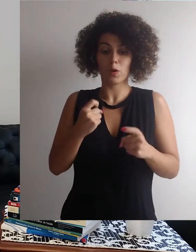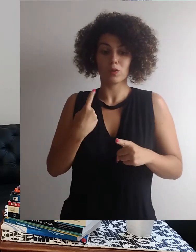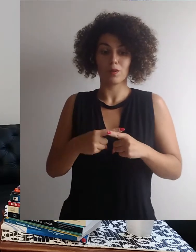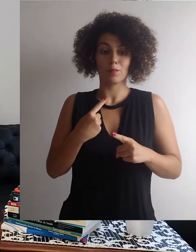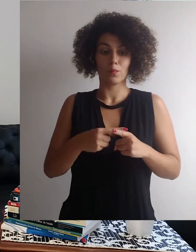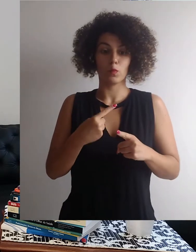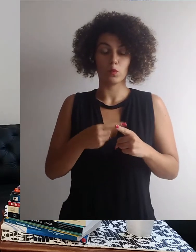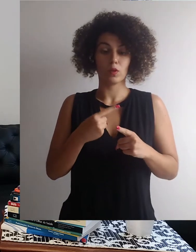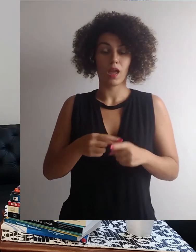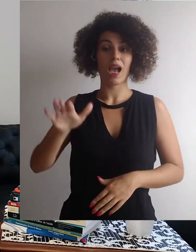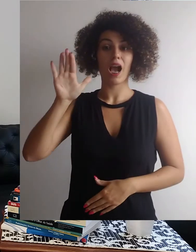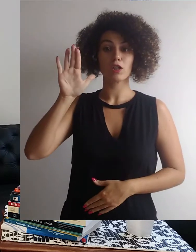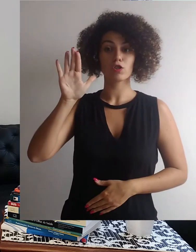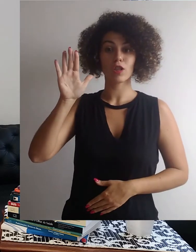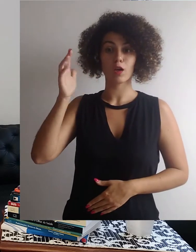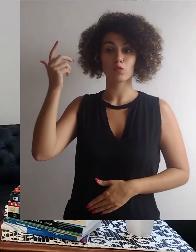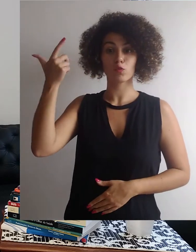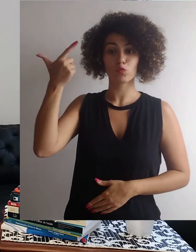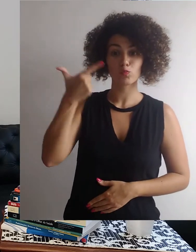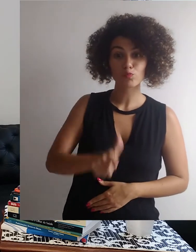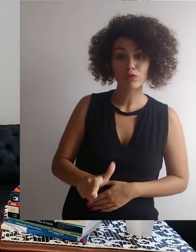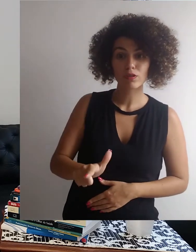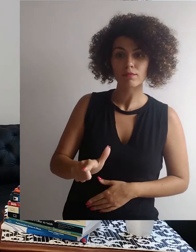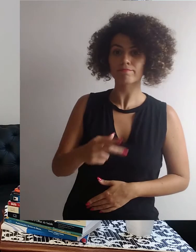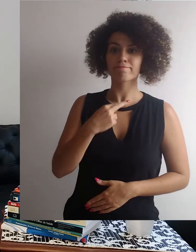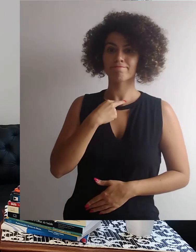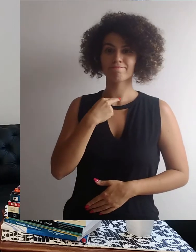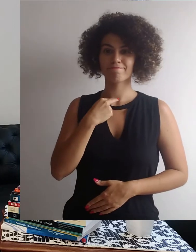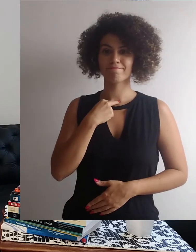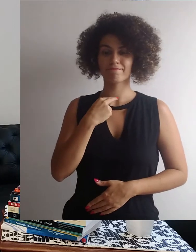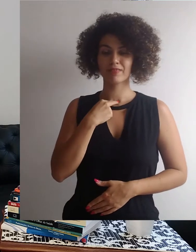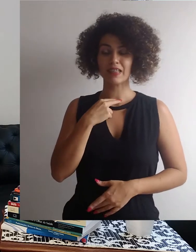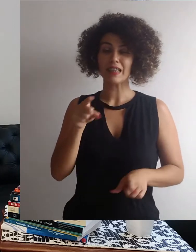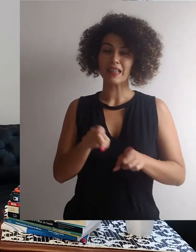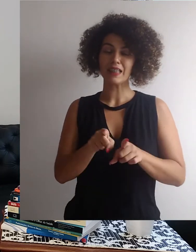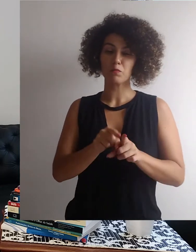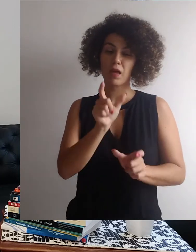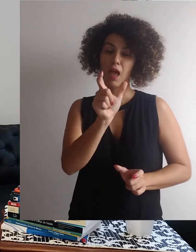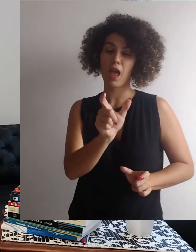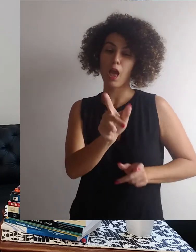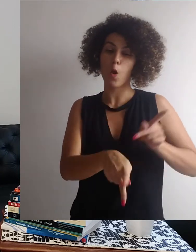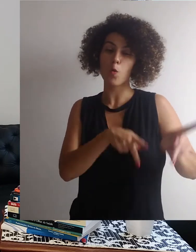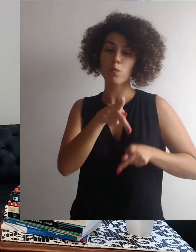himself promulgated and which was very modern would take him out of power sooner or later, as